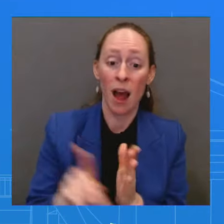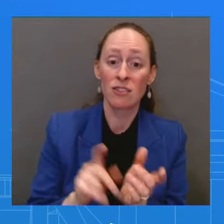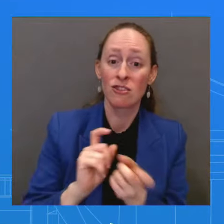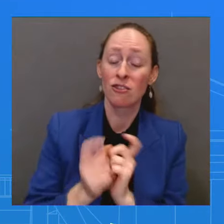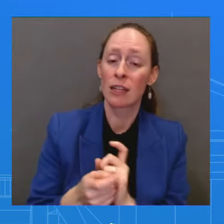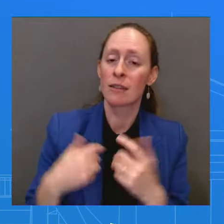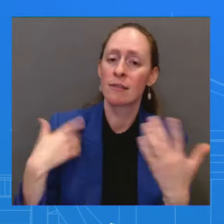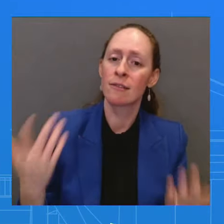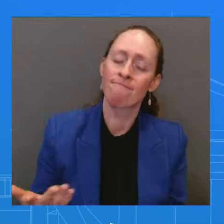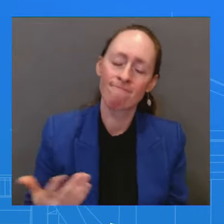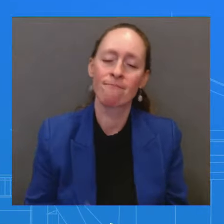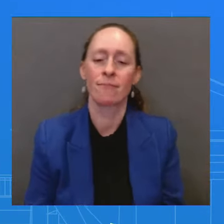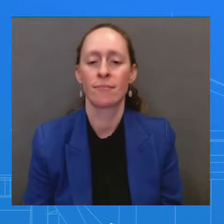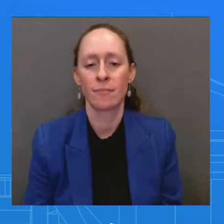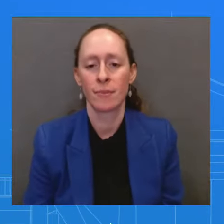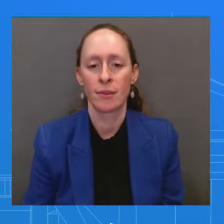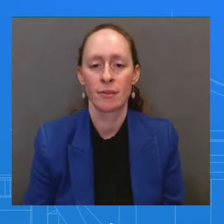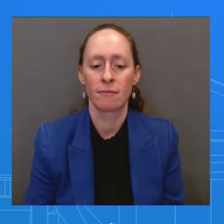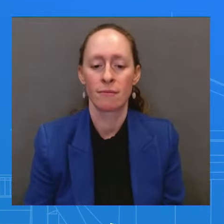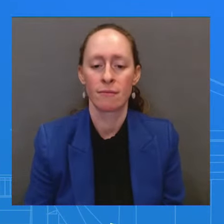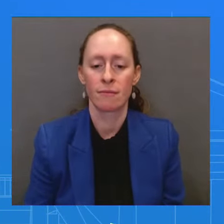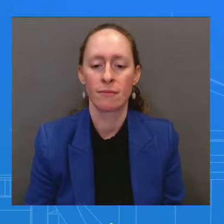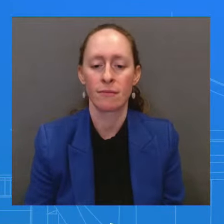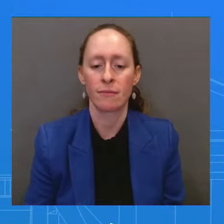The Press: Thanks, Karine. In regards to this speech.